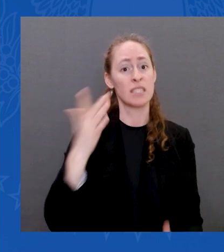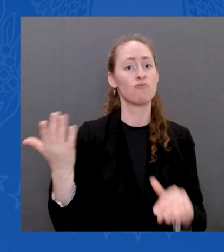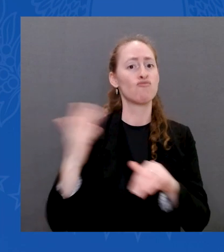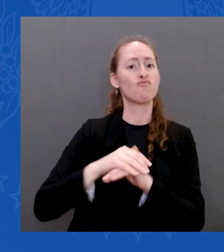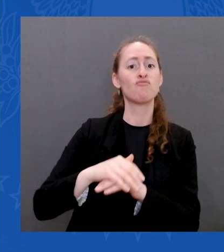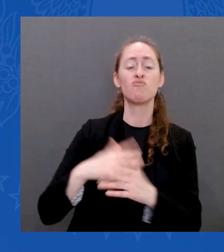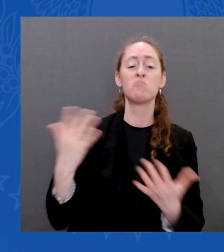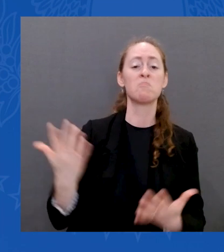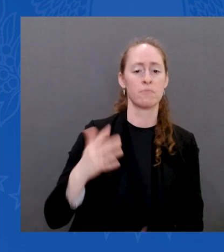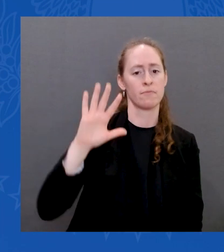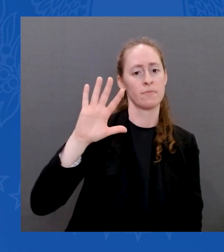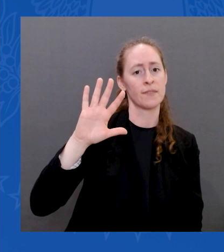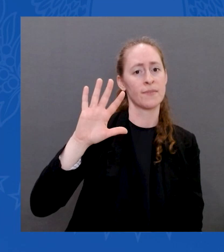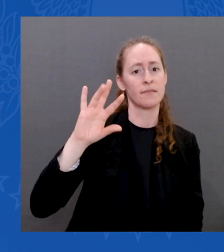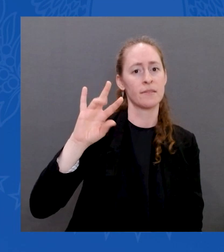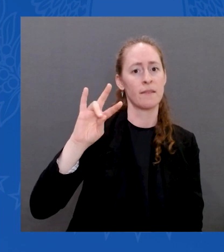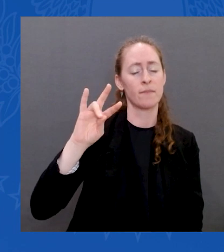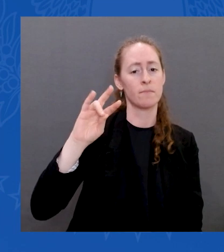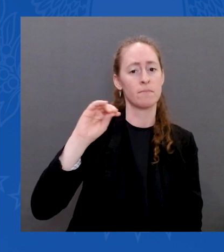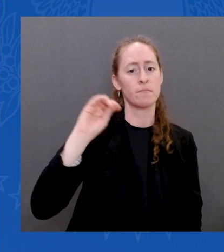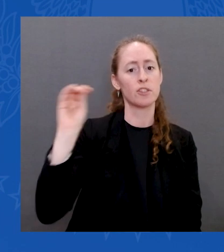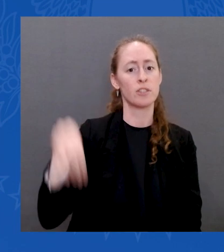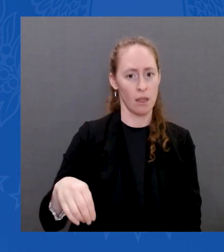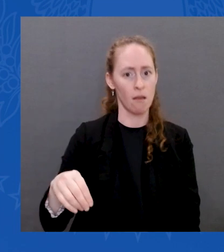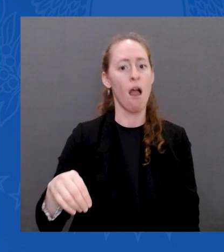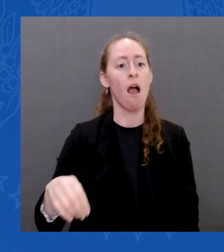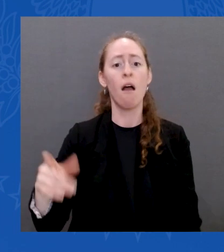no matter what their background, all the way through 12 years of school